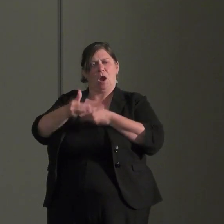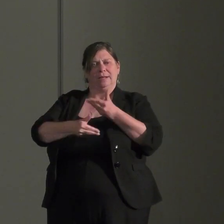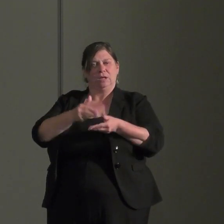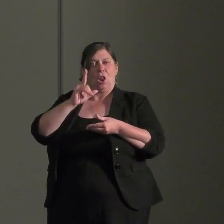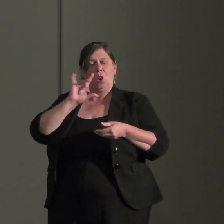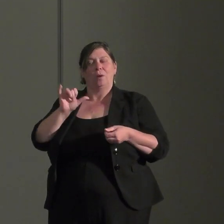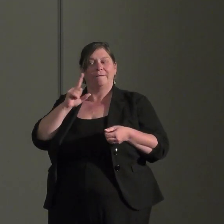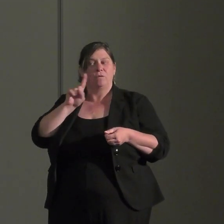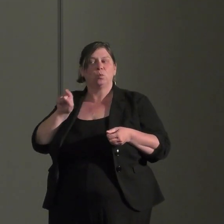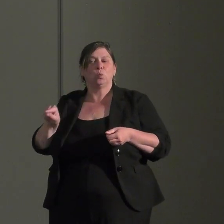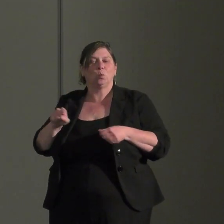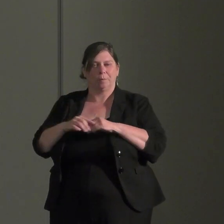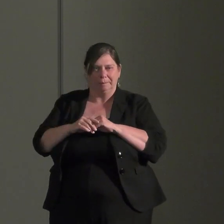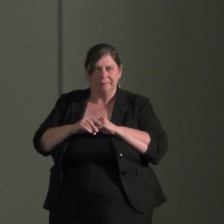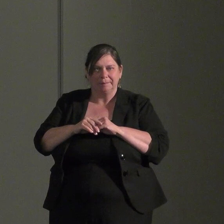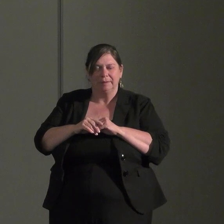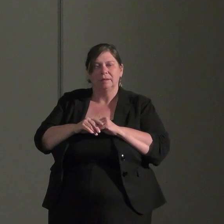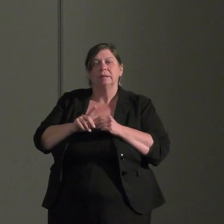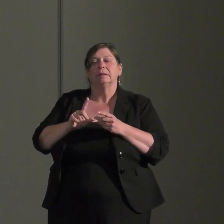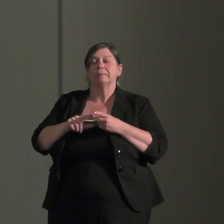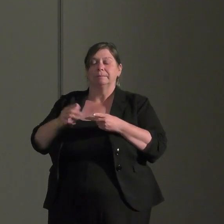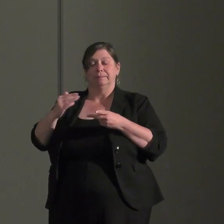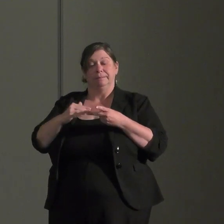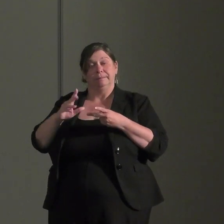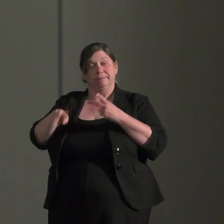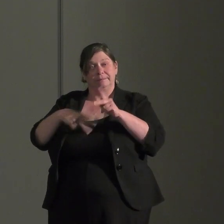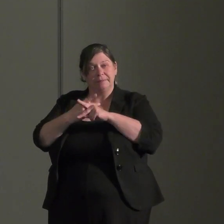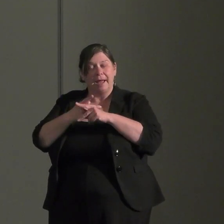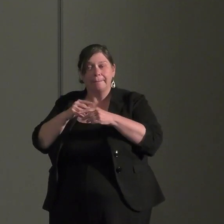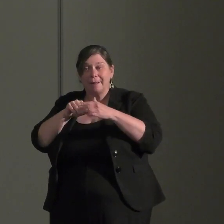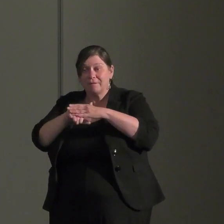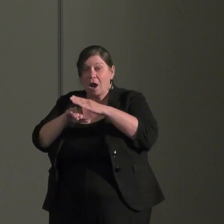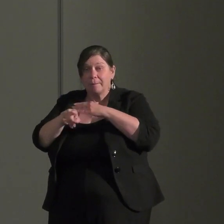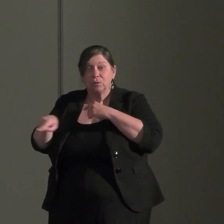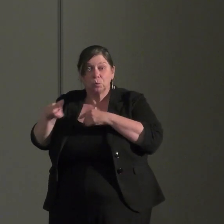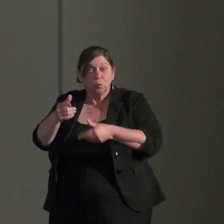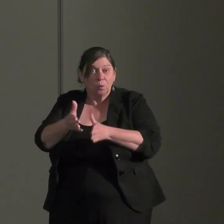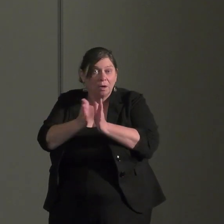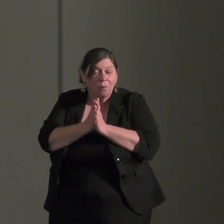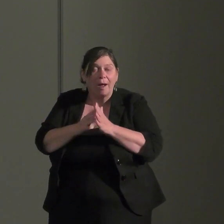like to you? And what are the types of accommodations you request? What is the